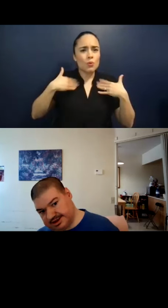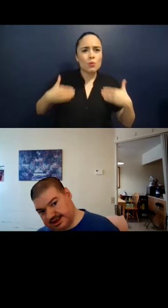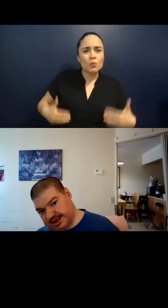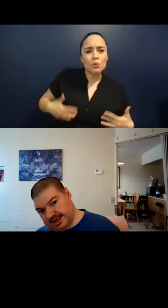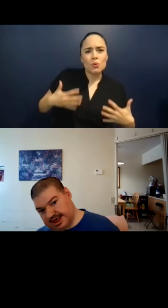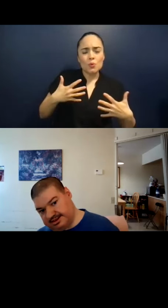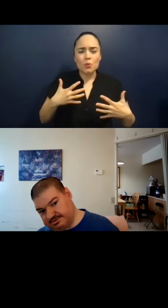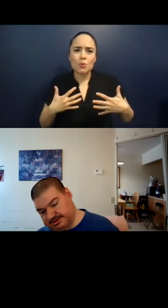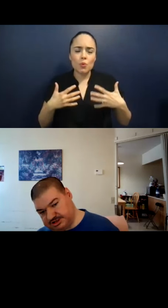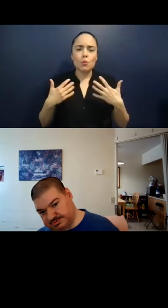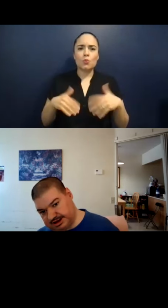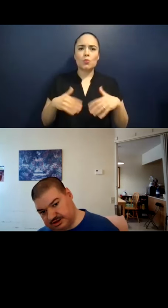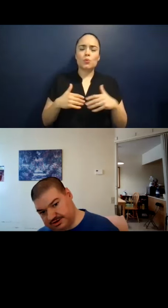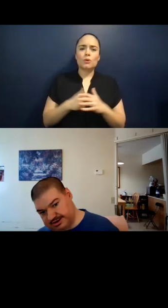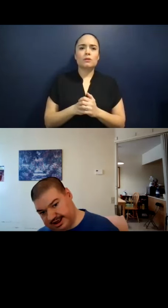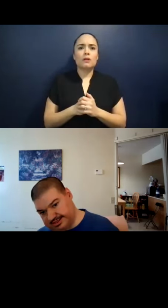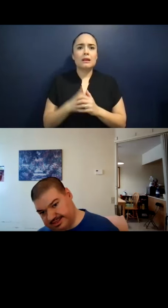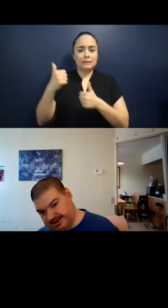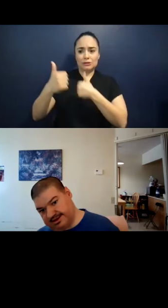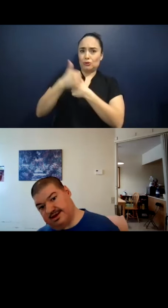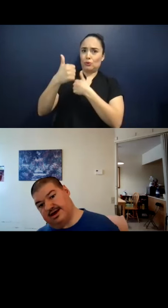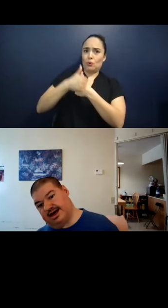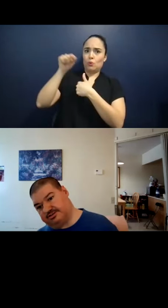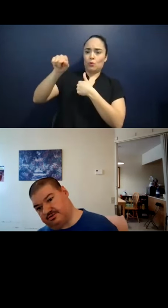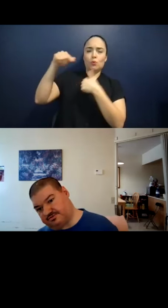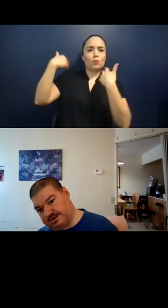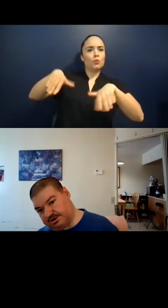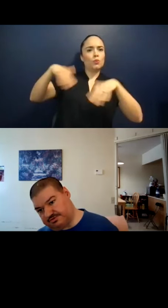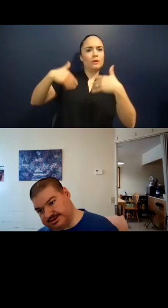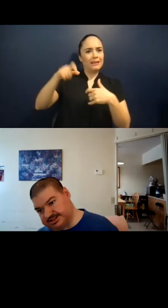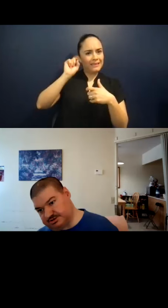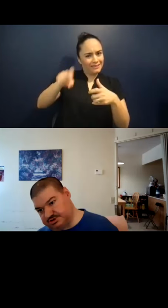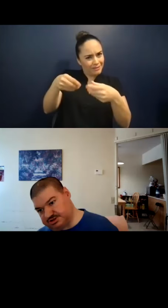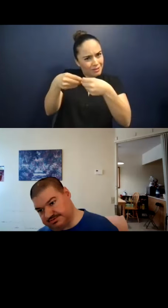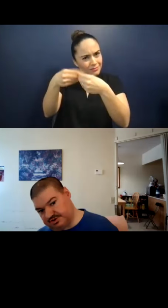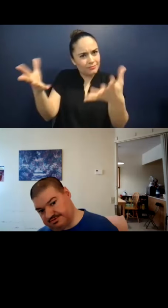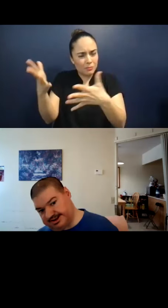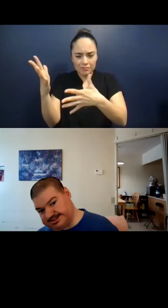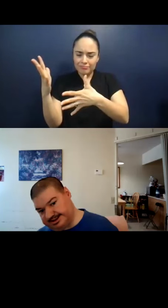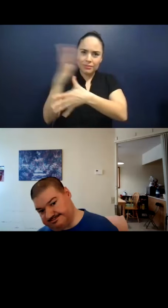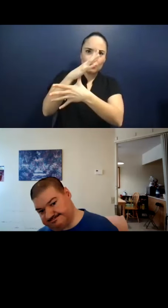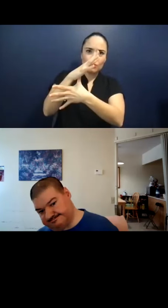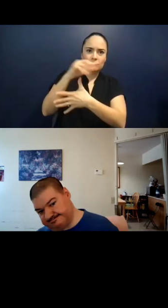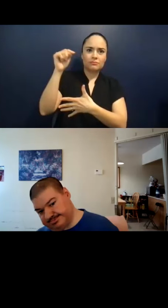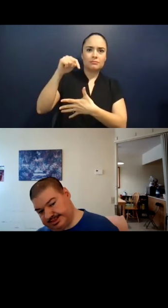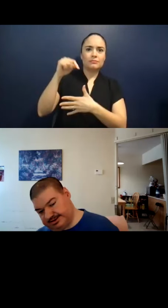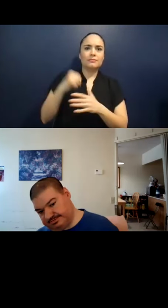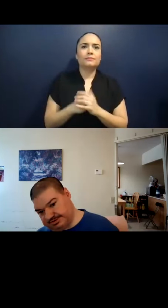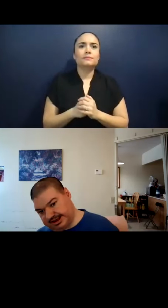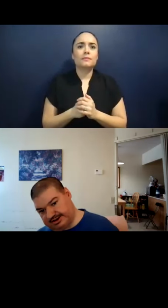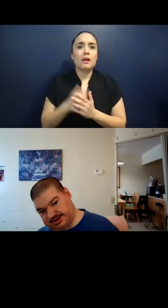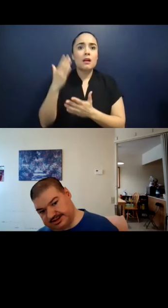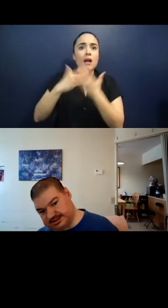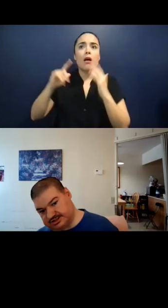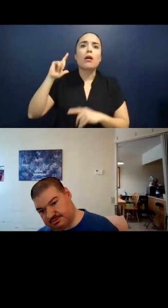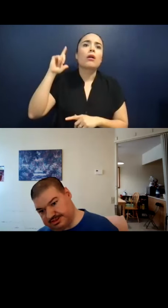s important to give people with disabilities chronic medical conditions ?